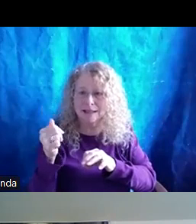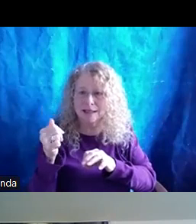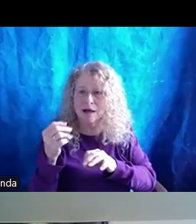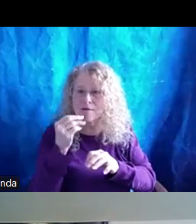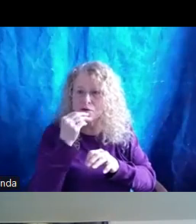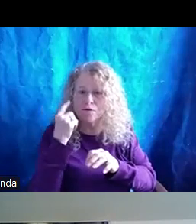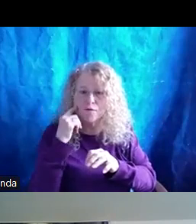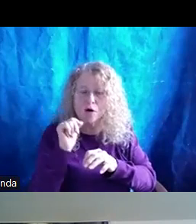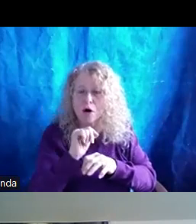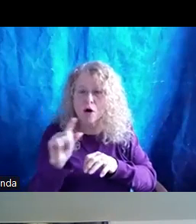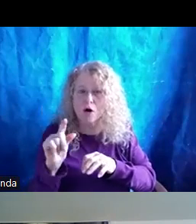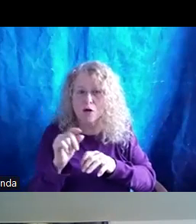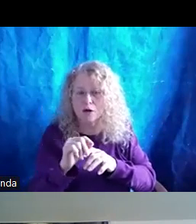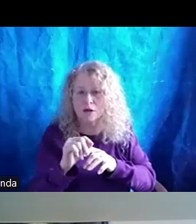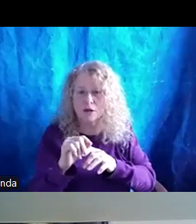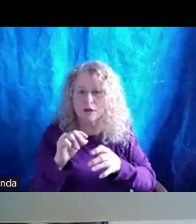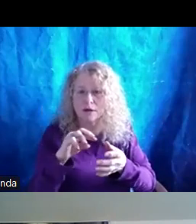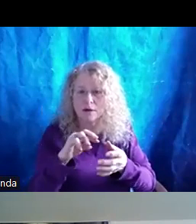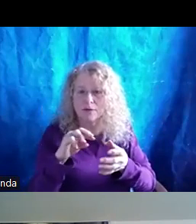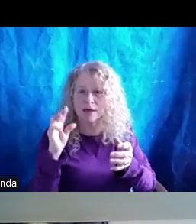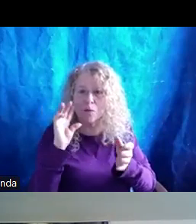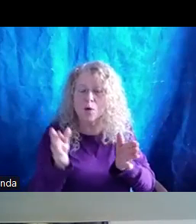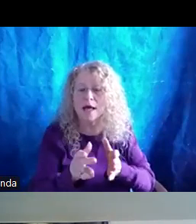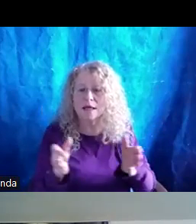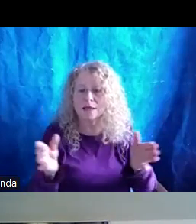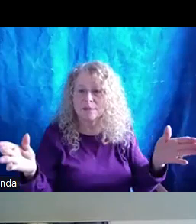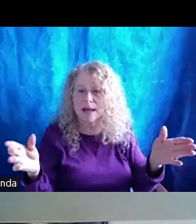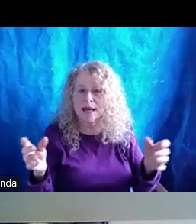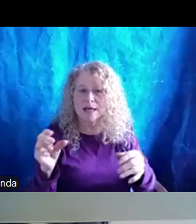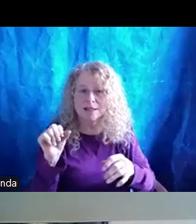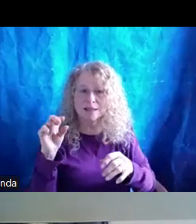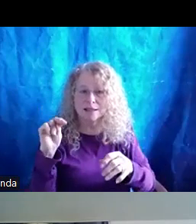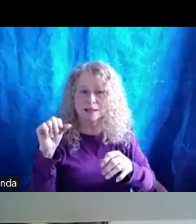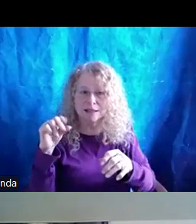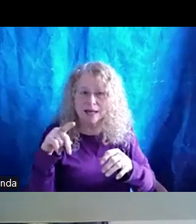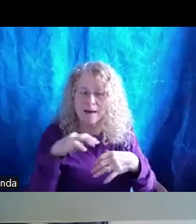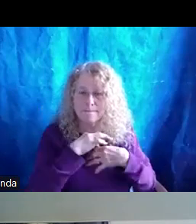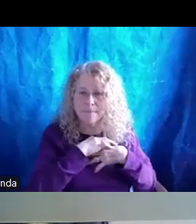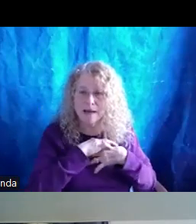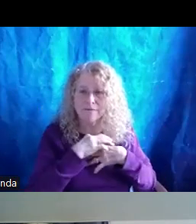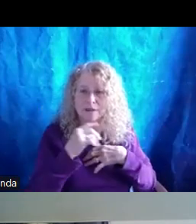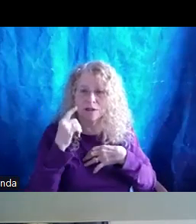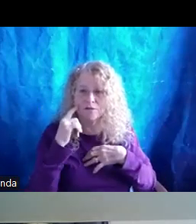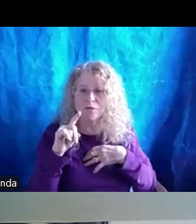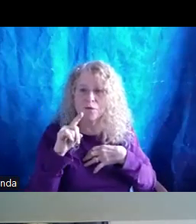ALL BILL, WHICH ESSENTIALLY WOULD EXPAND SNAP BENEFITS FOR THE UNDOCUMENTED COMMUNITY.